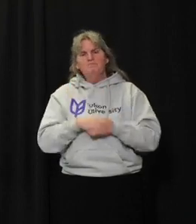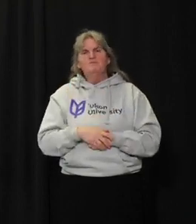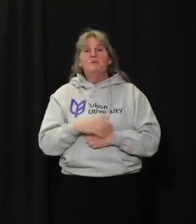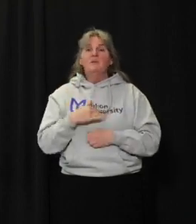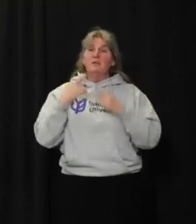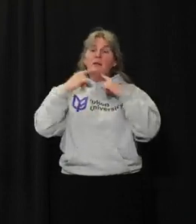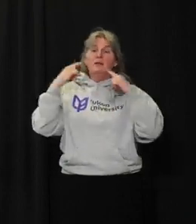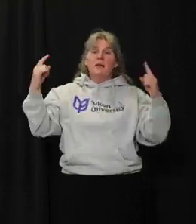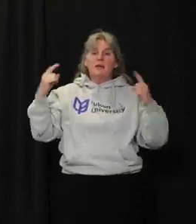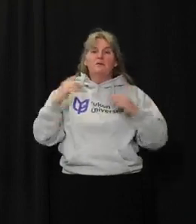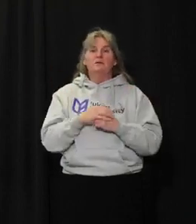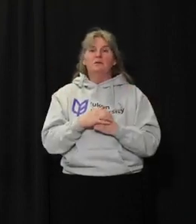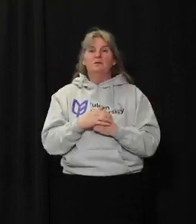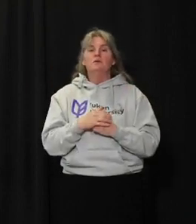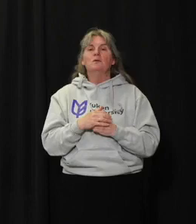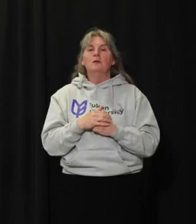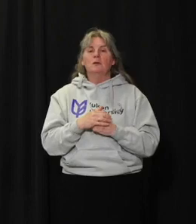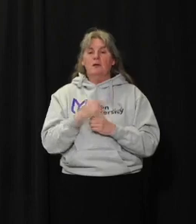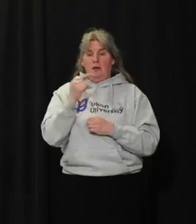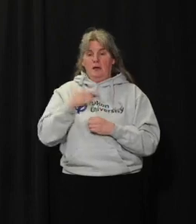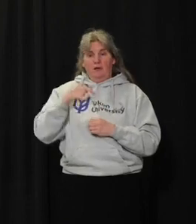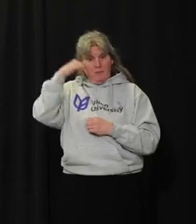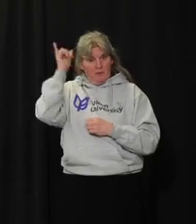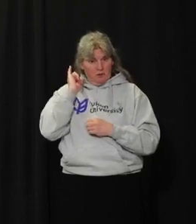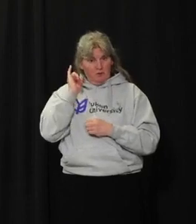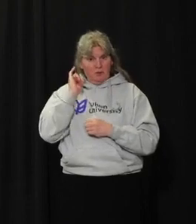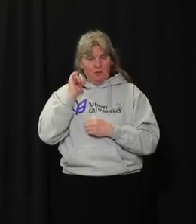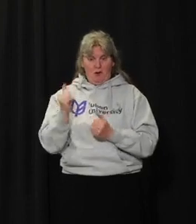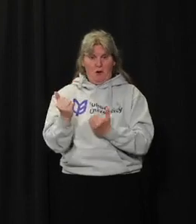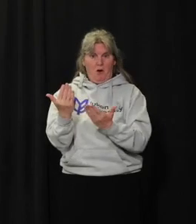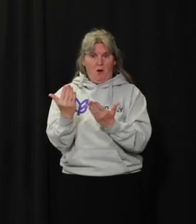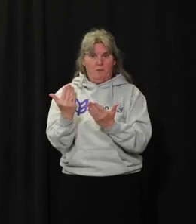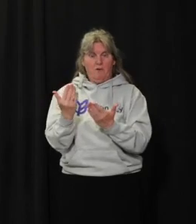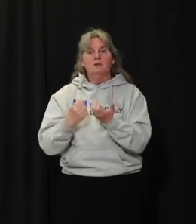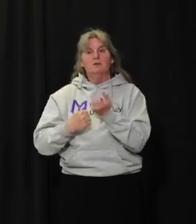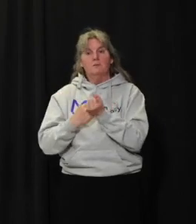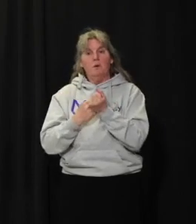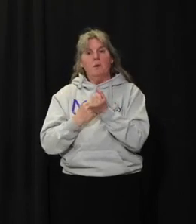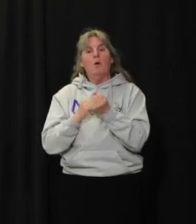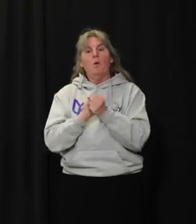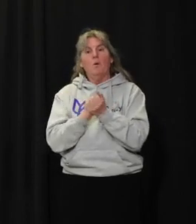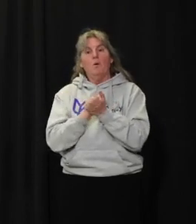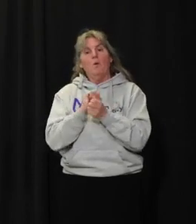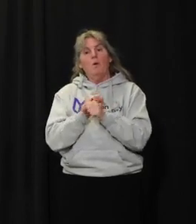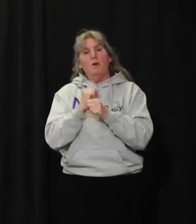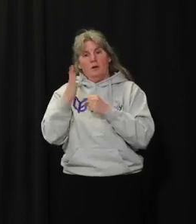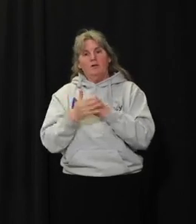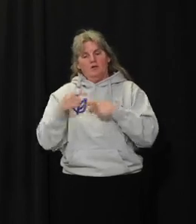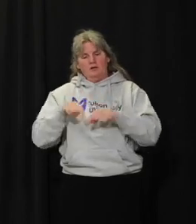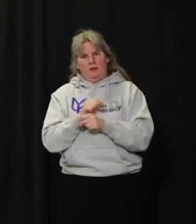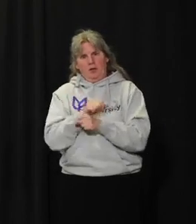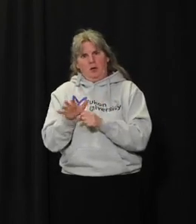I'm here today to announce the latest measures the government of Yukon is taking to support workers during the COVID-19